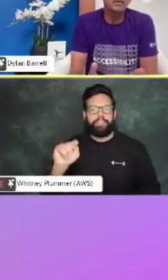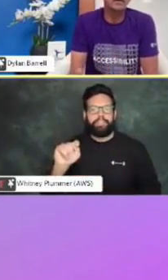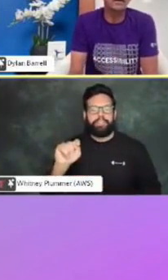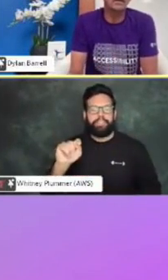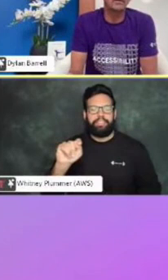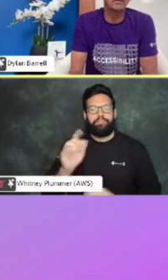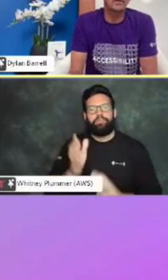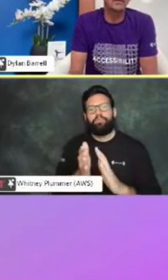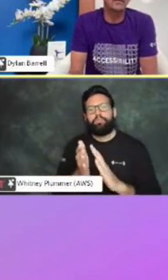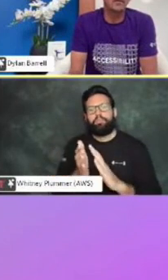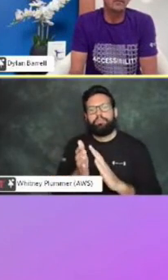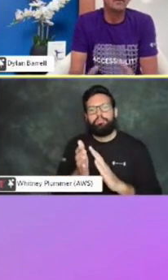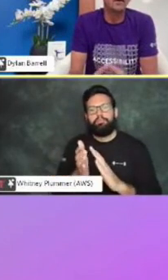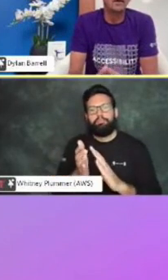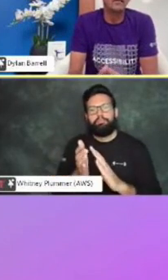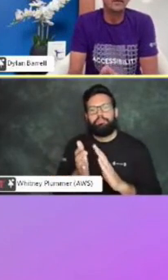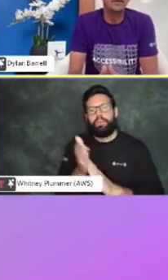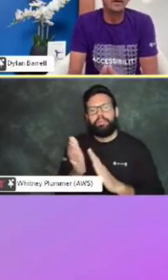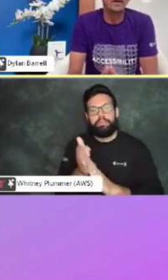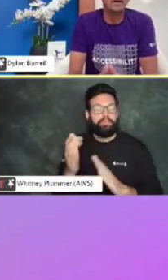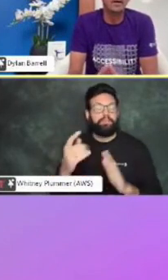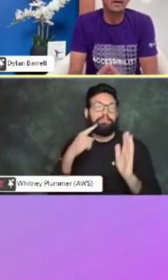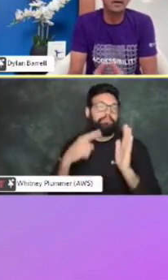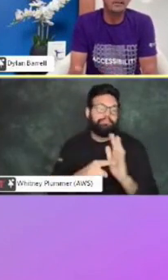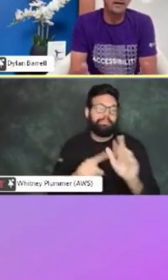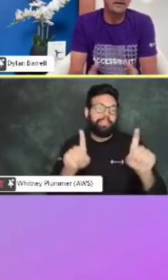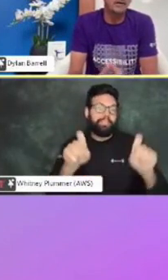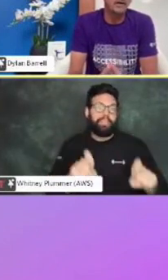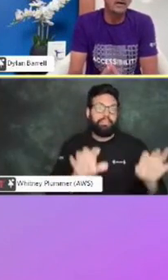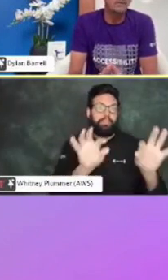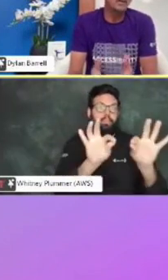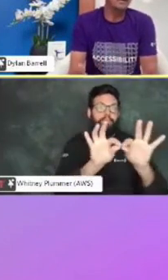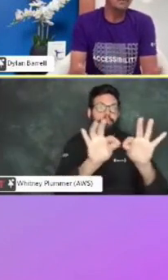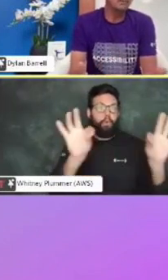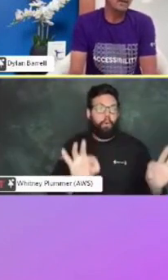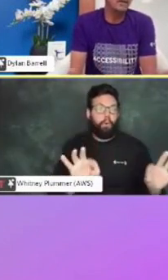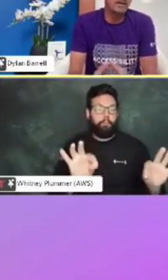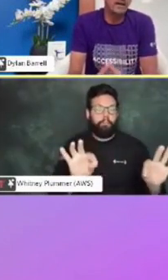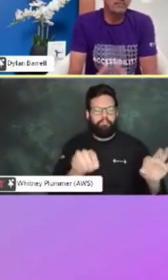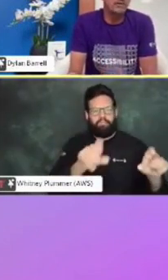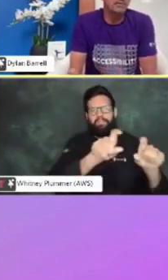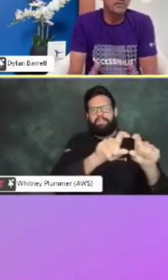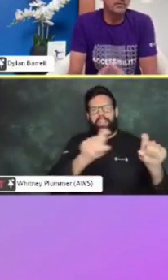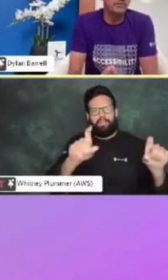which allows you to test a form on a page. But some pages have multiple forms.